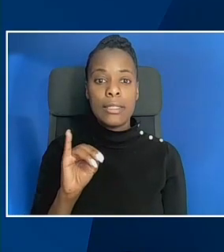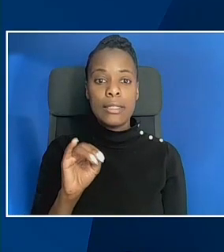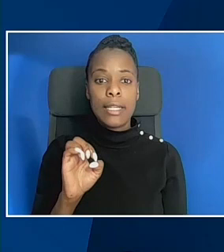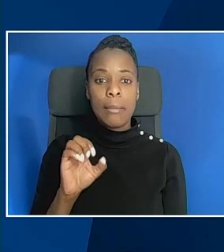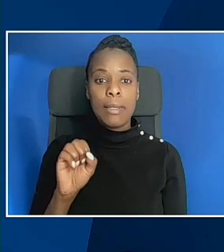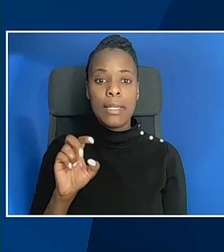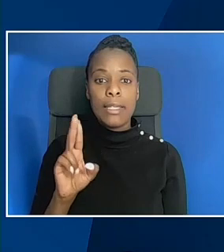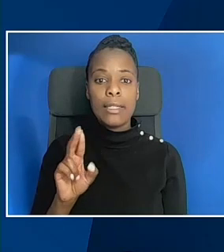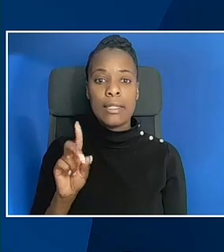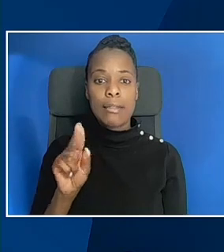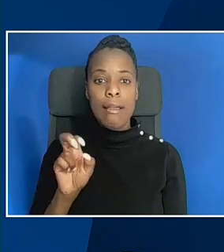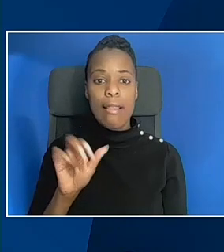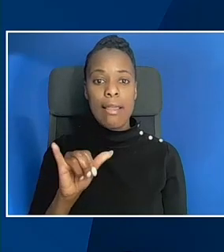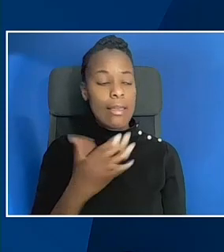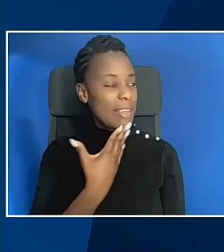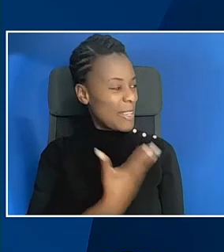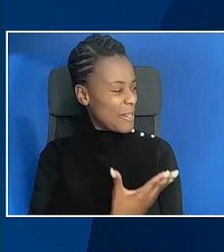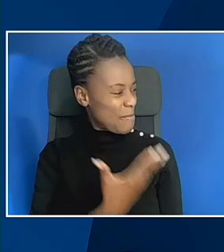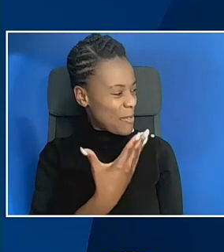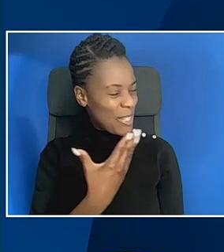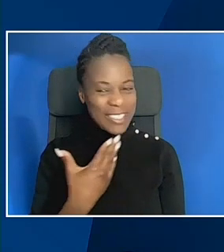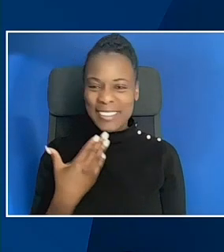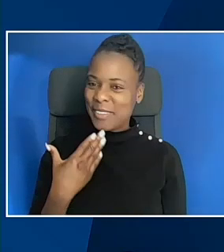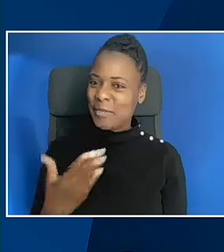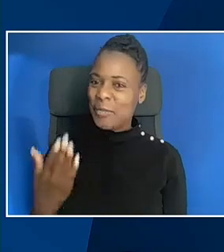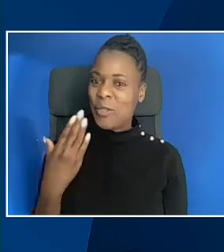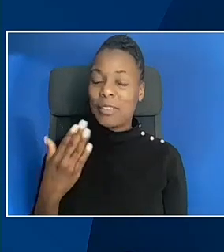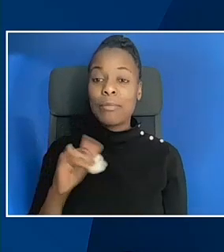Good morning. And Michale McComas.